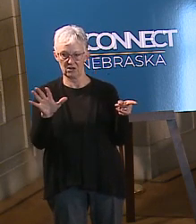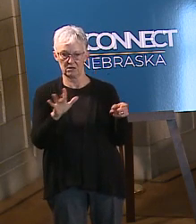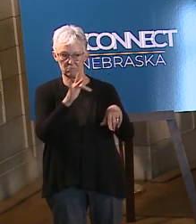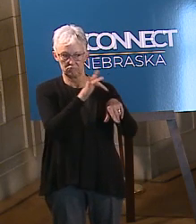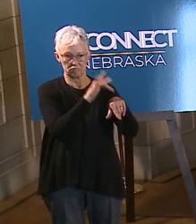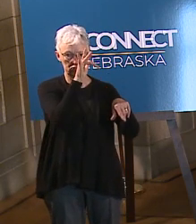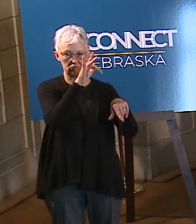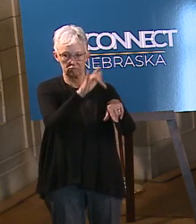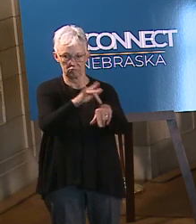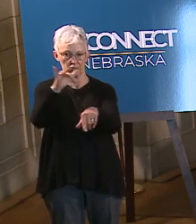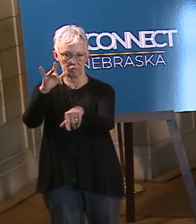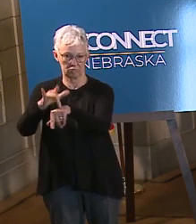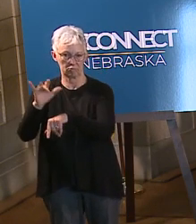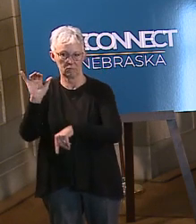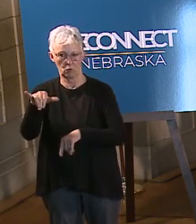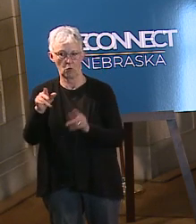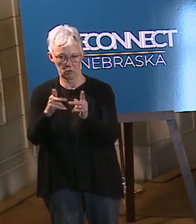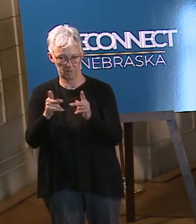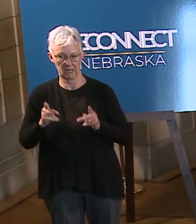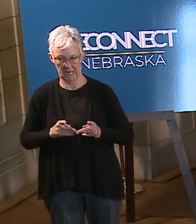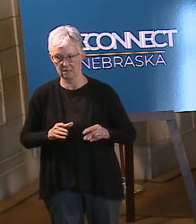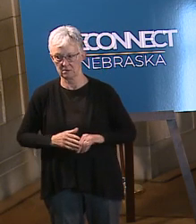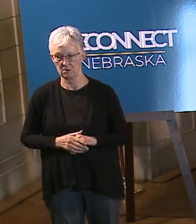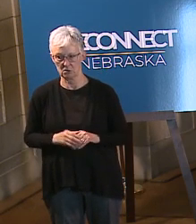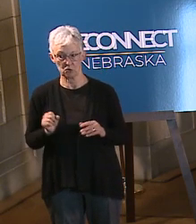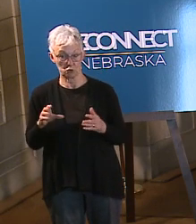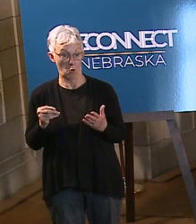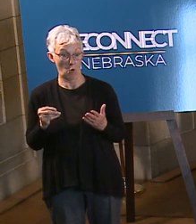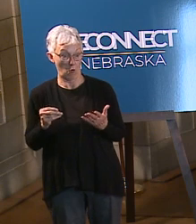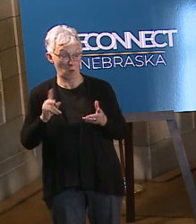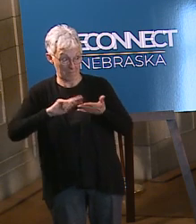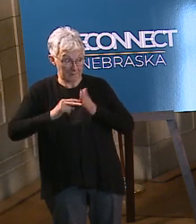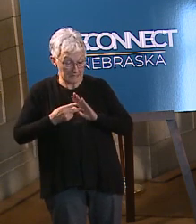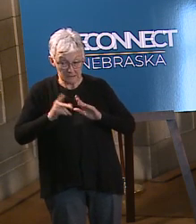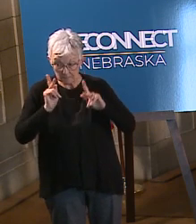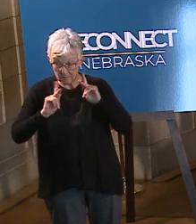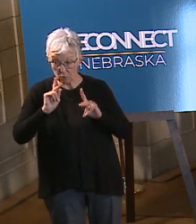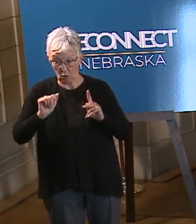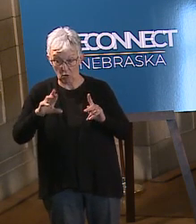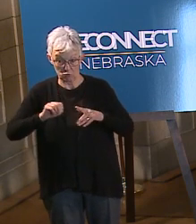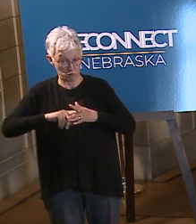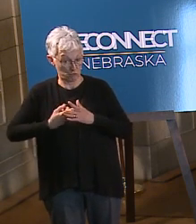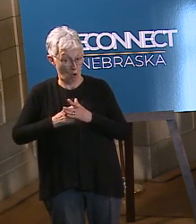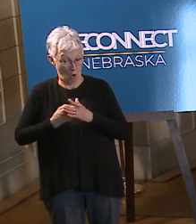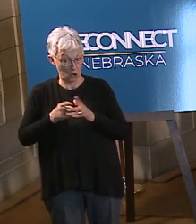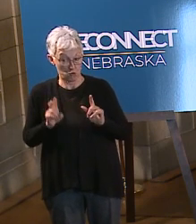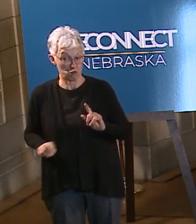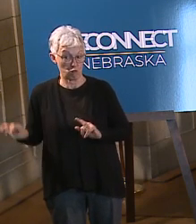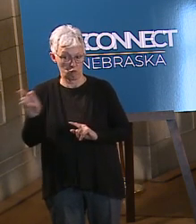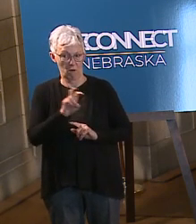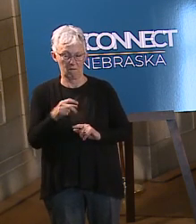PEOPLE WHO HAVE ACTUALLY CLICKED A PASSPORT STOP, THAT MEANS THEY